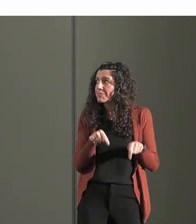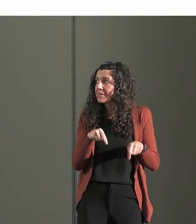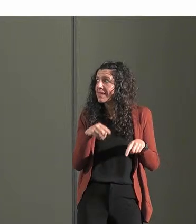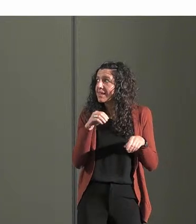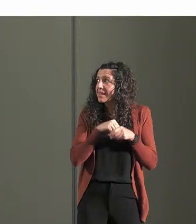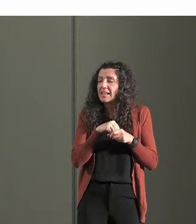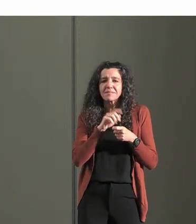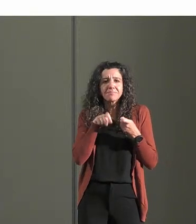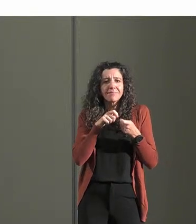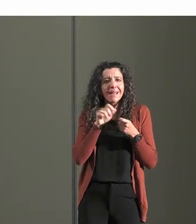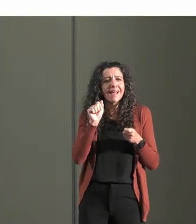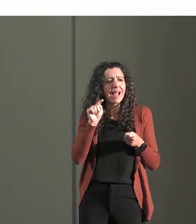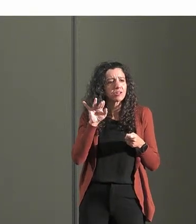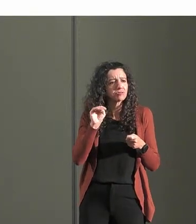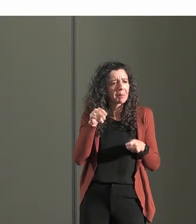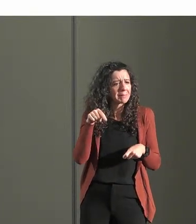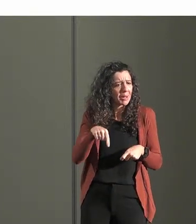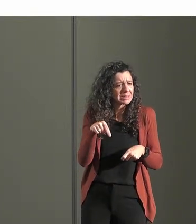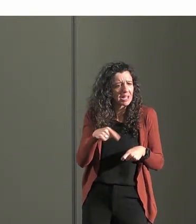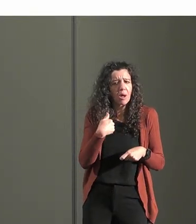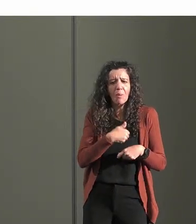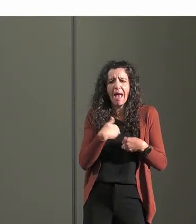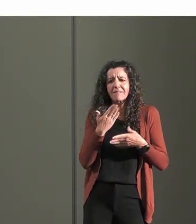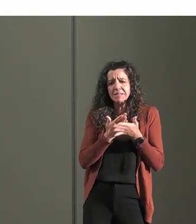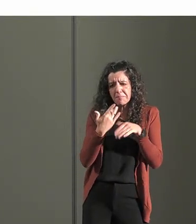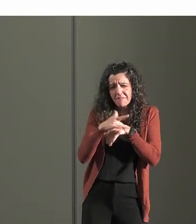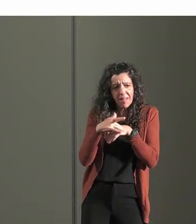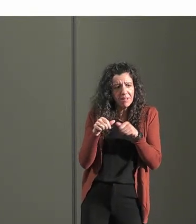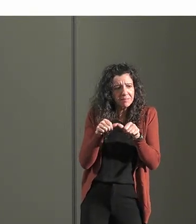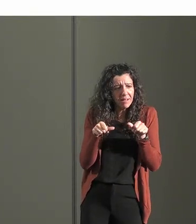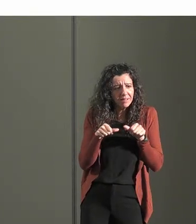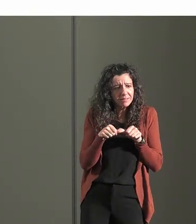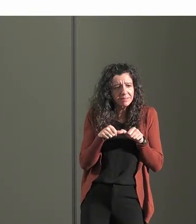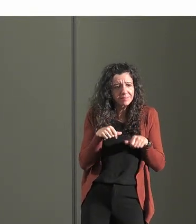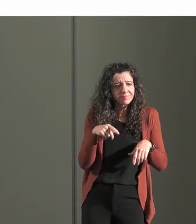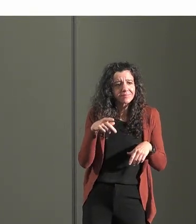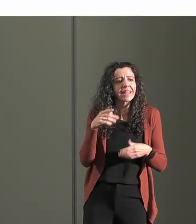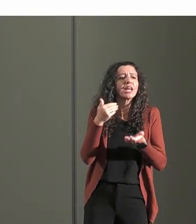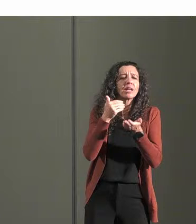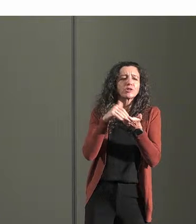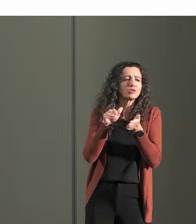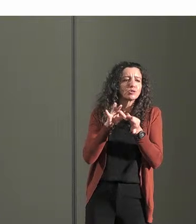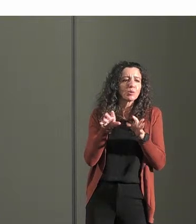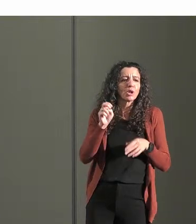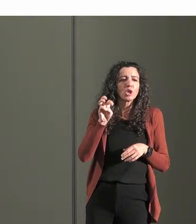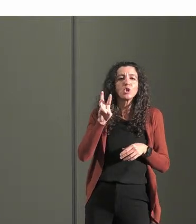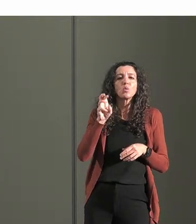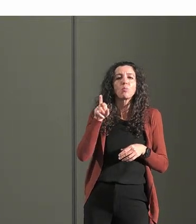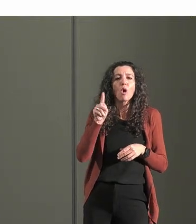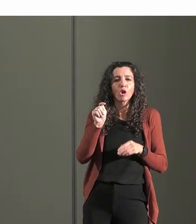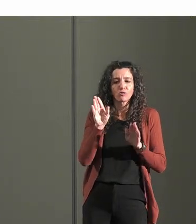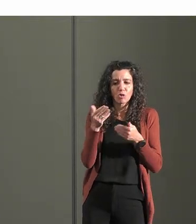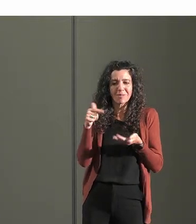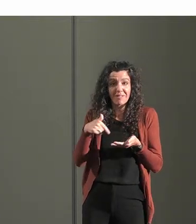sign-up through the QR code or come to the Newport Beach room